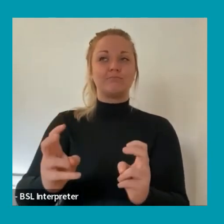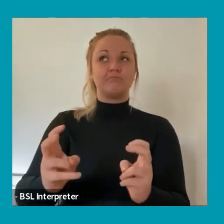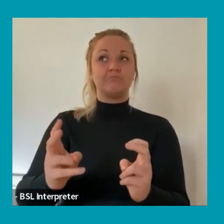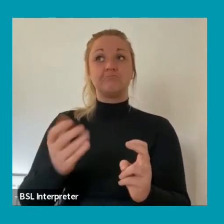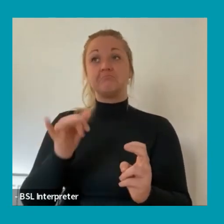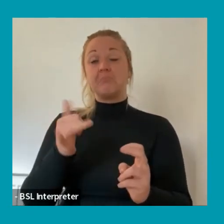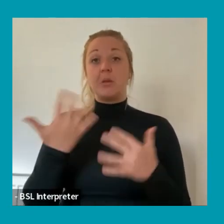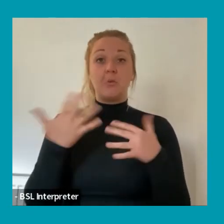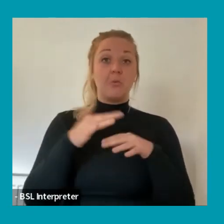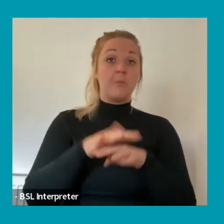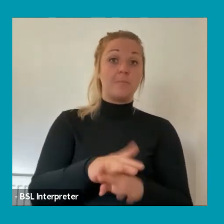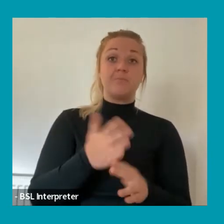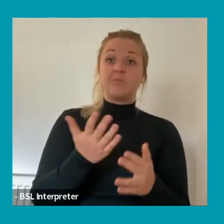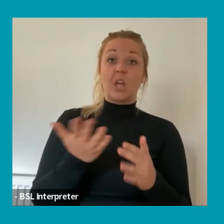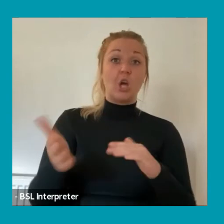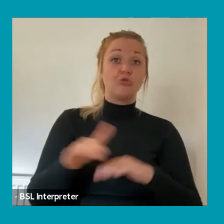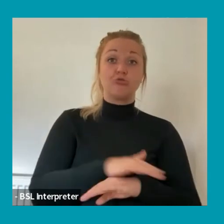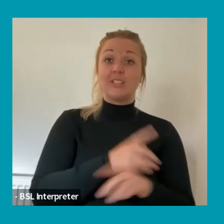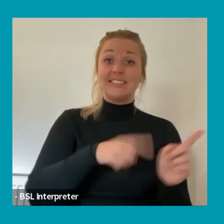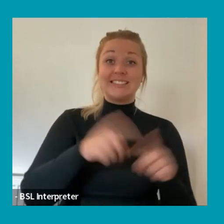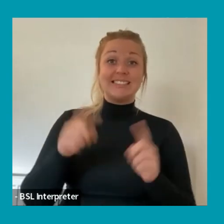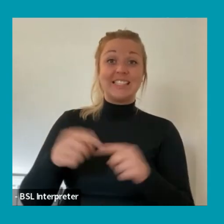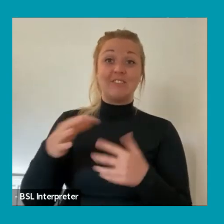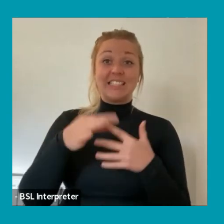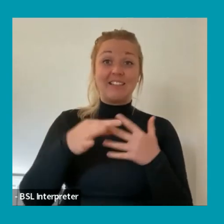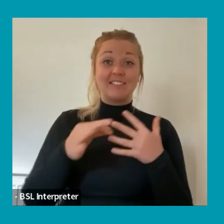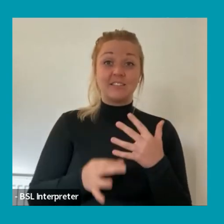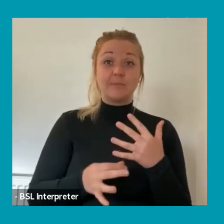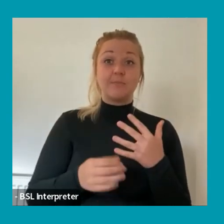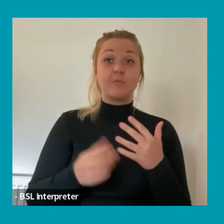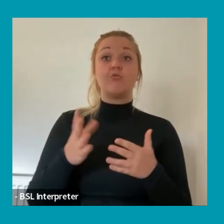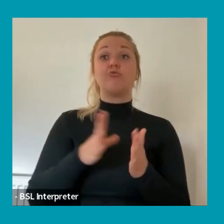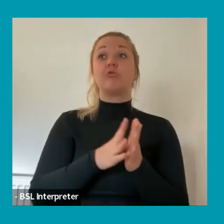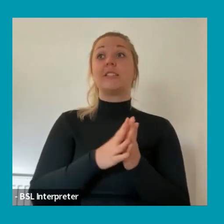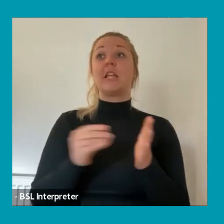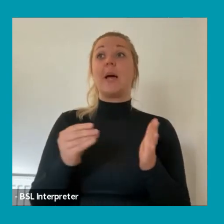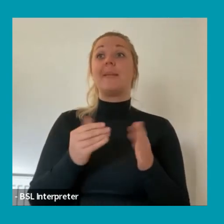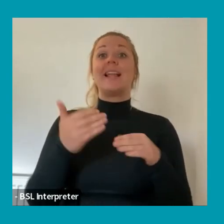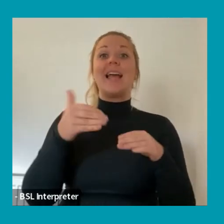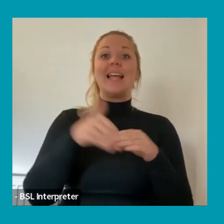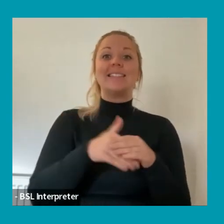So such as like, internal opportunities for promotion. That tends to be an intersectional.